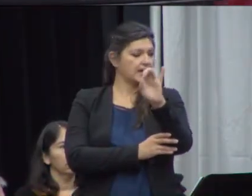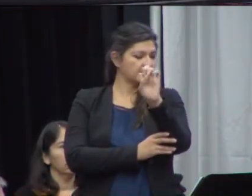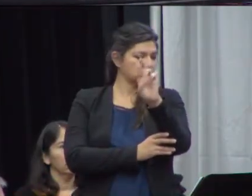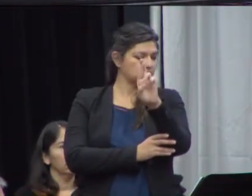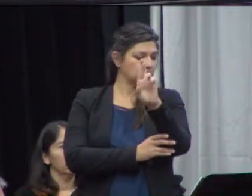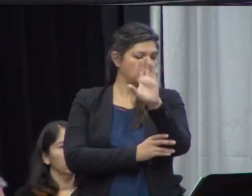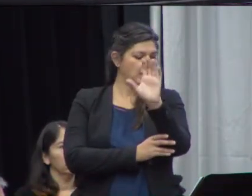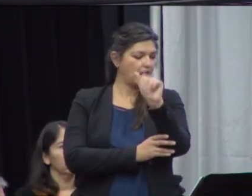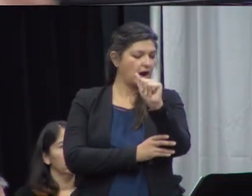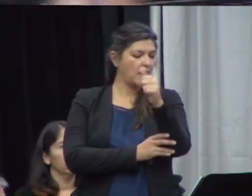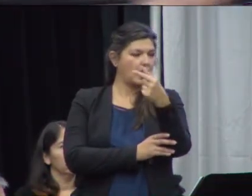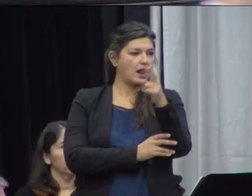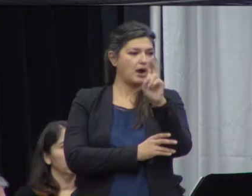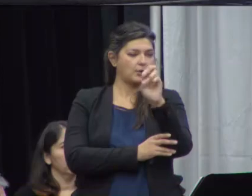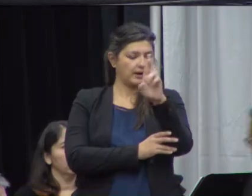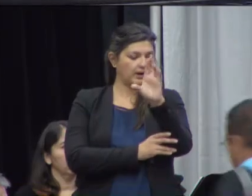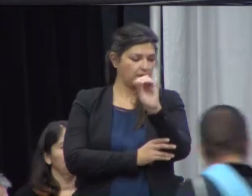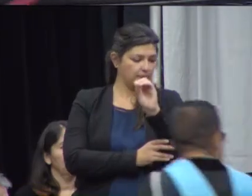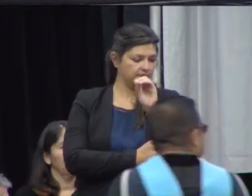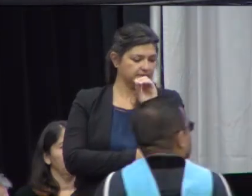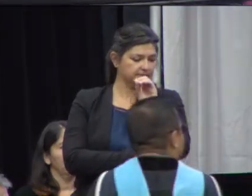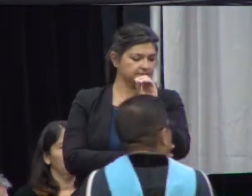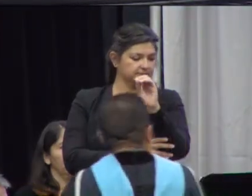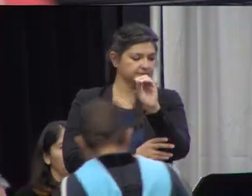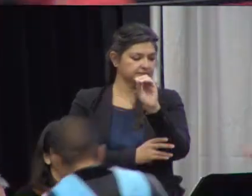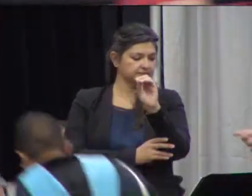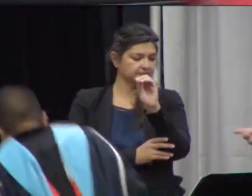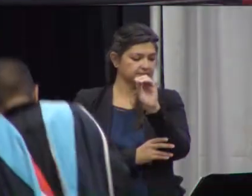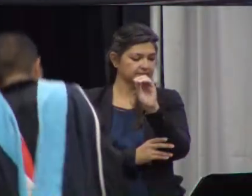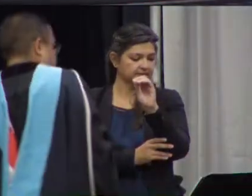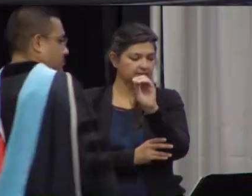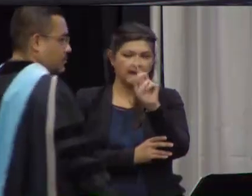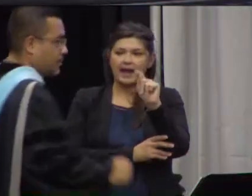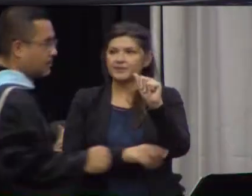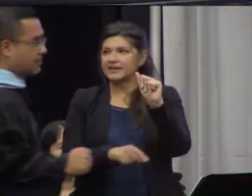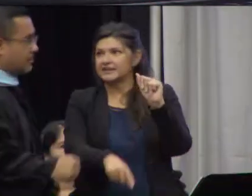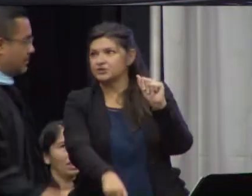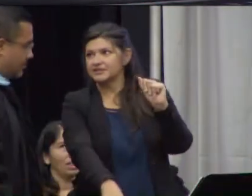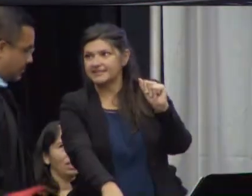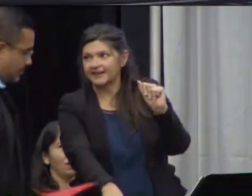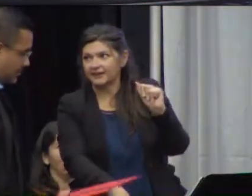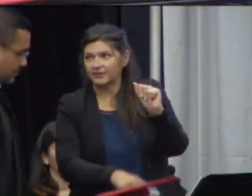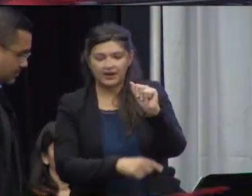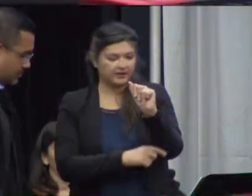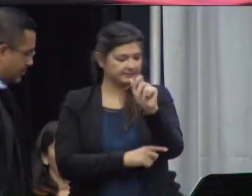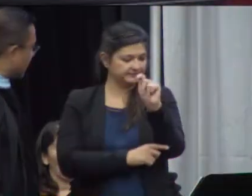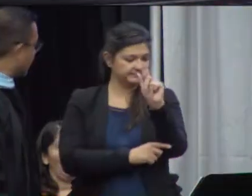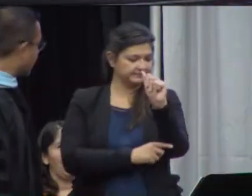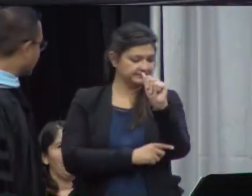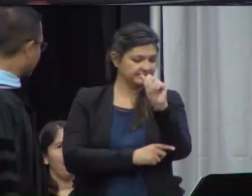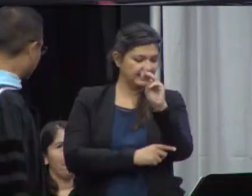(audience applauds) Tamara Agalarb. (audience applauds)